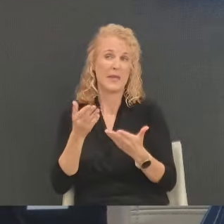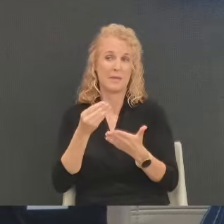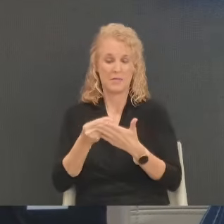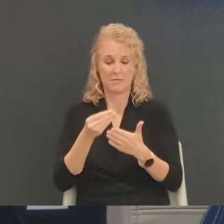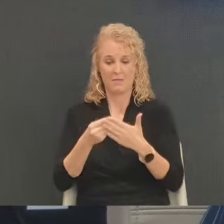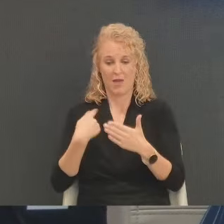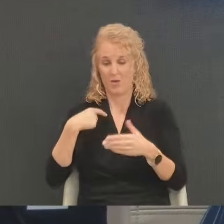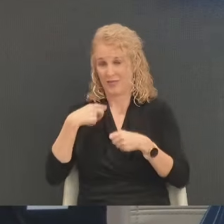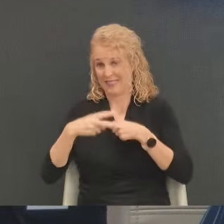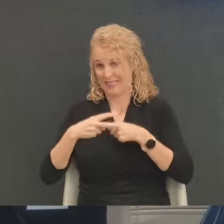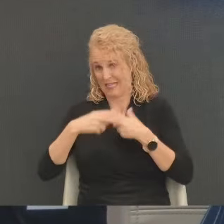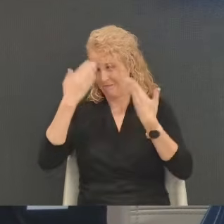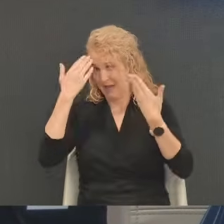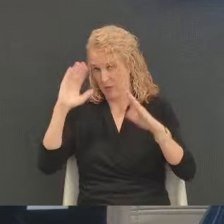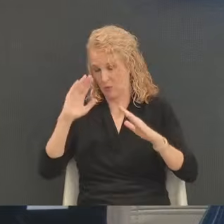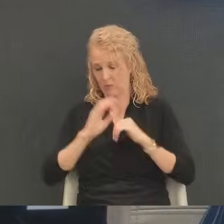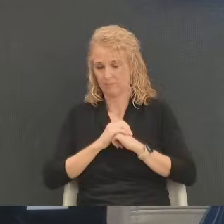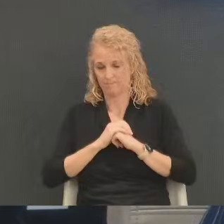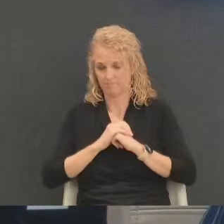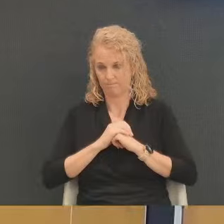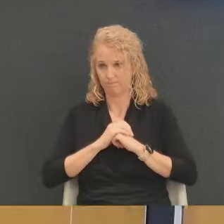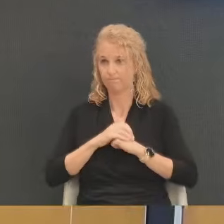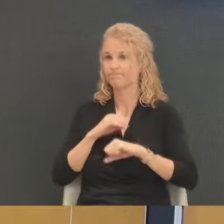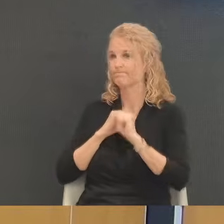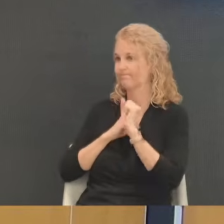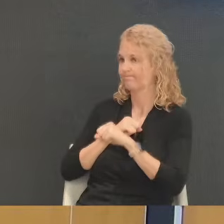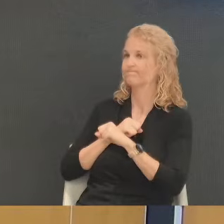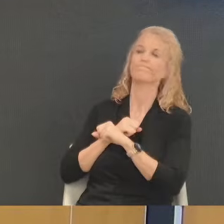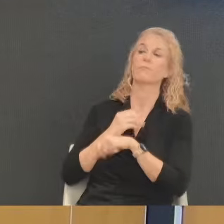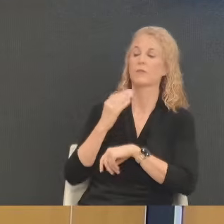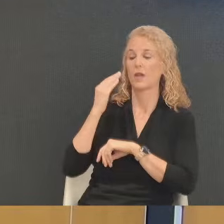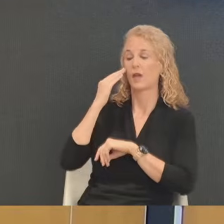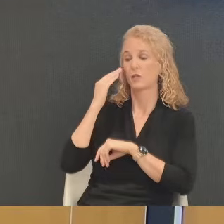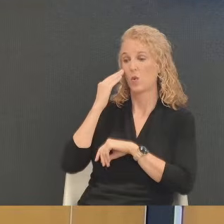but maybe we're already doing something. Yeah, Commissioner. I know that for a lot of our main